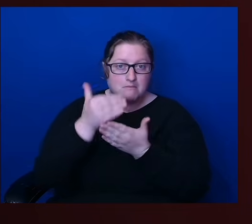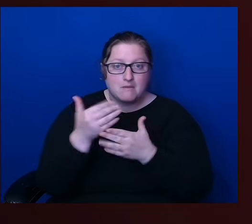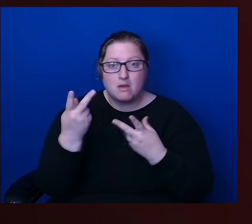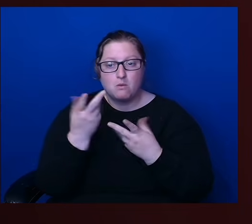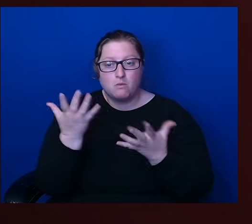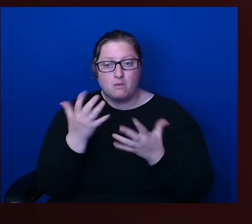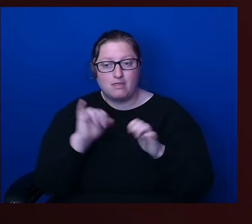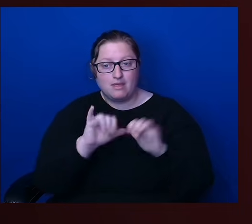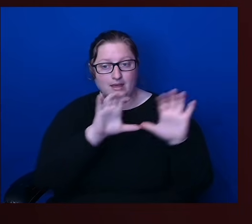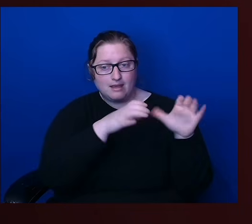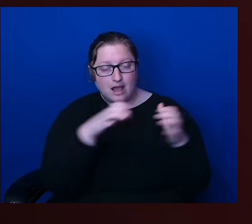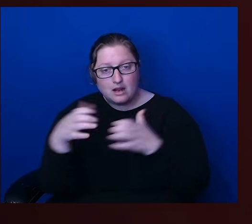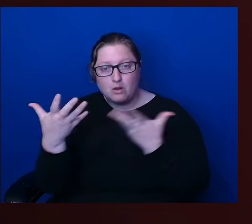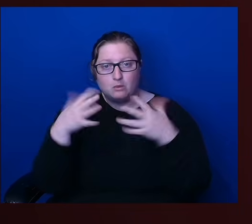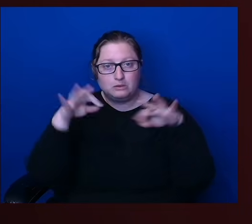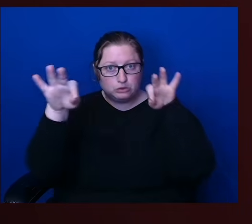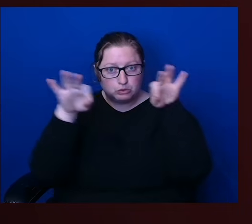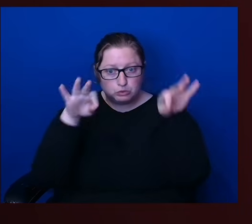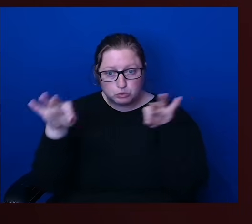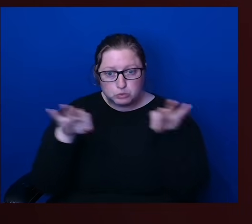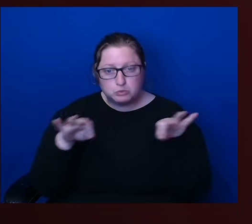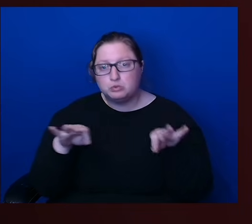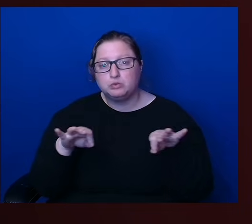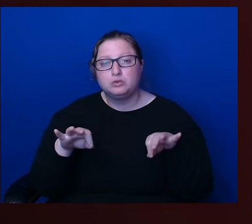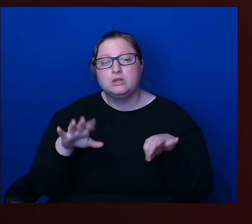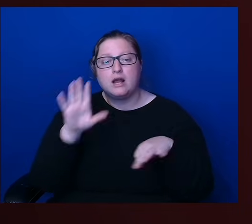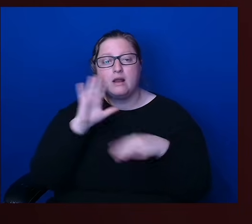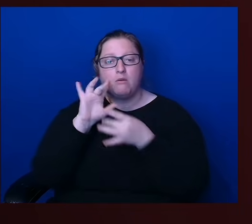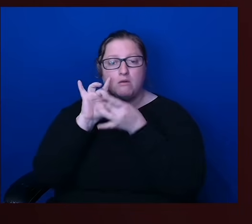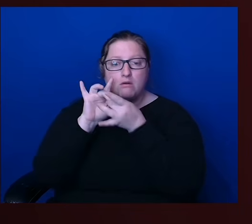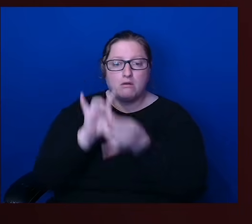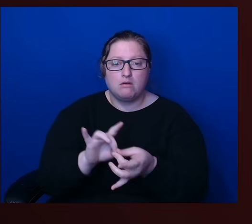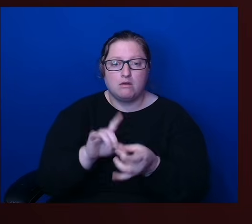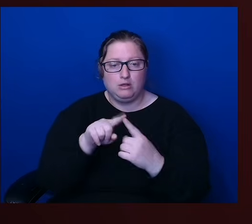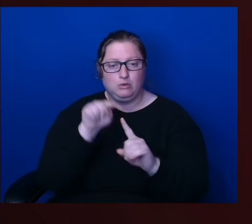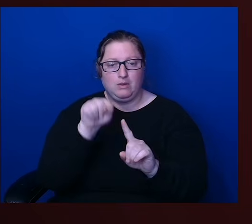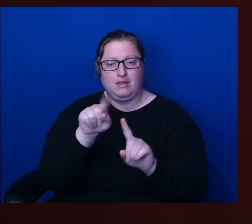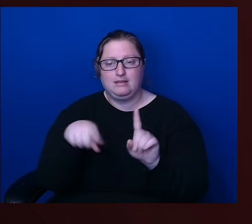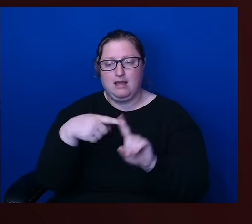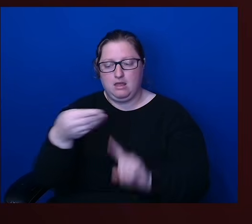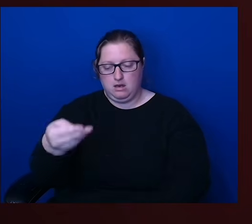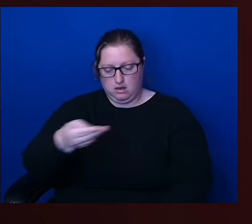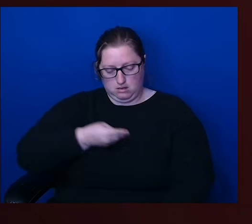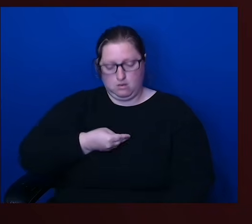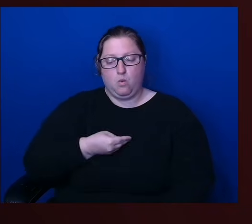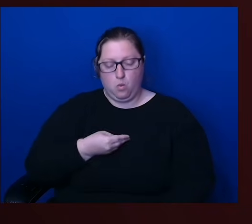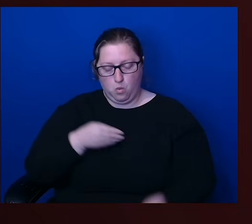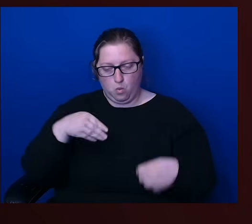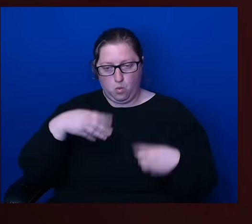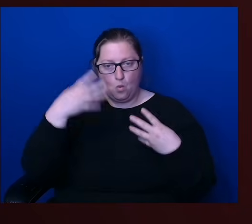what the description was, map it into this class and pass it back. That's all done for you. You just iterate off the class